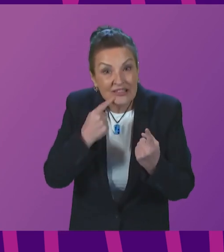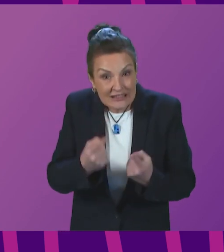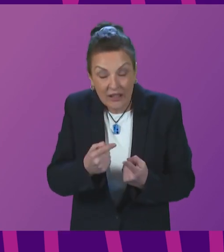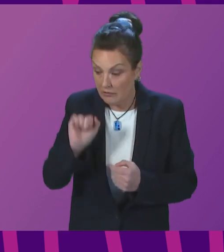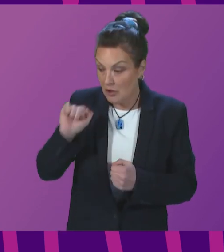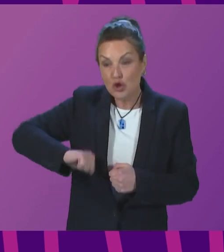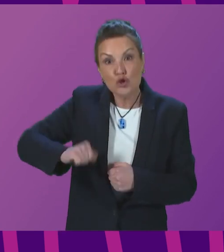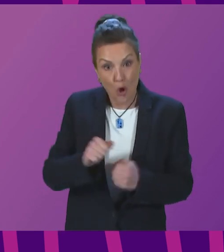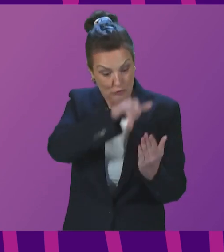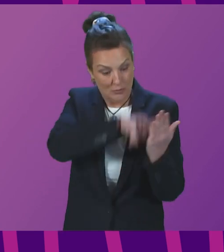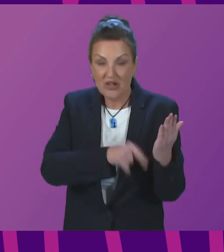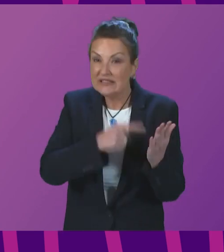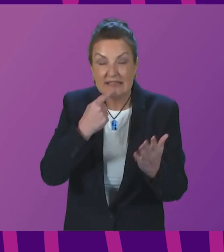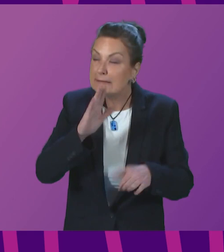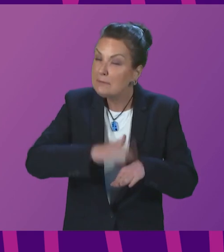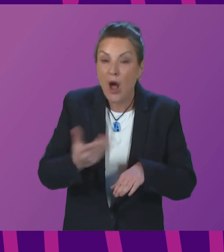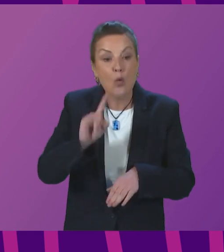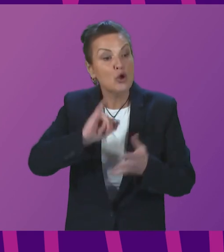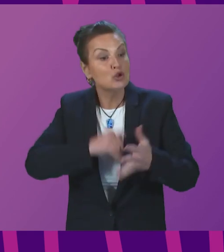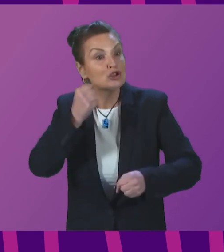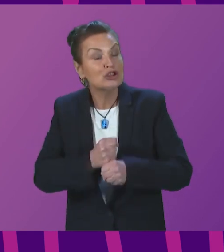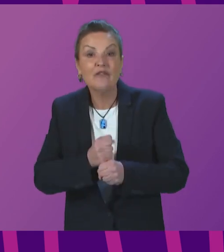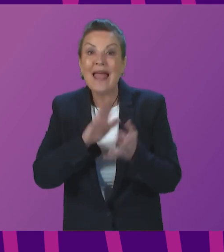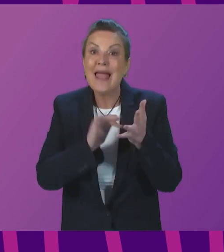Regardless of what Scottish Government ministers tell the company, because it is so opposed